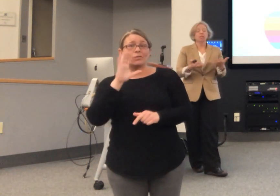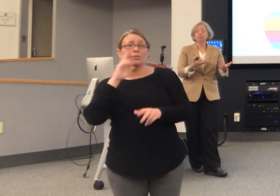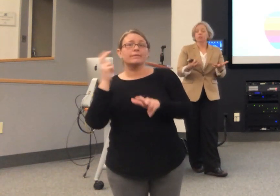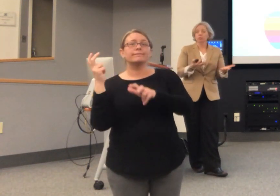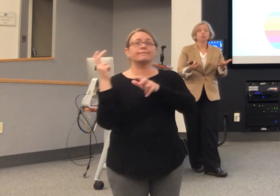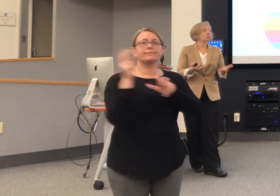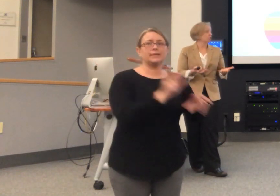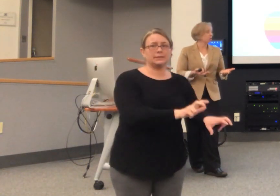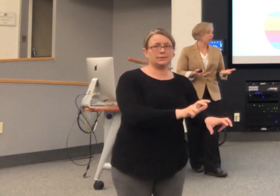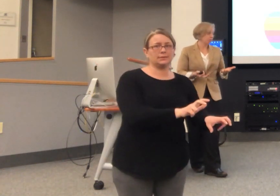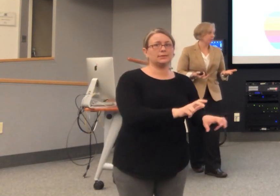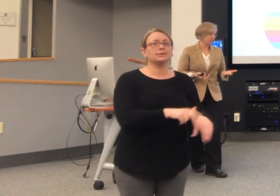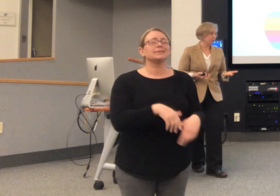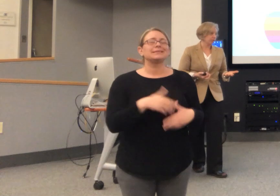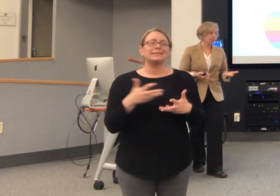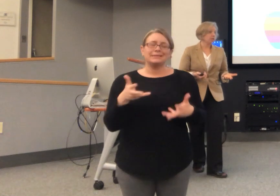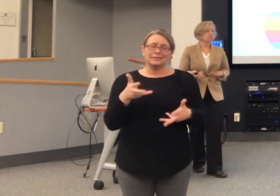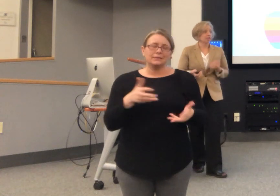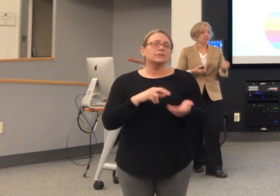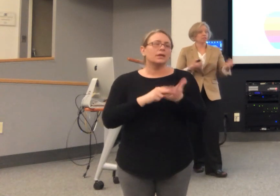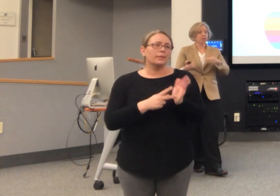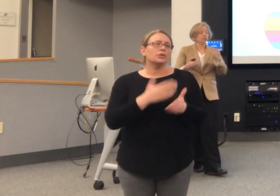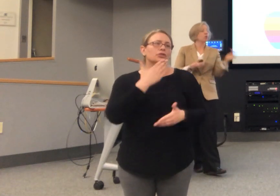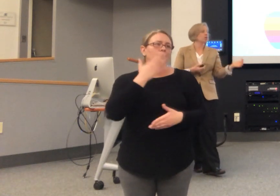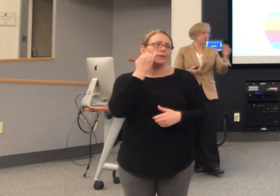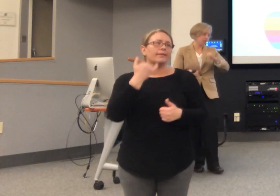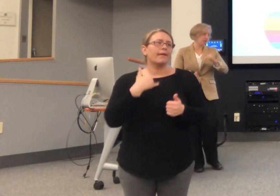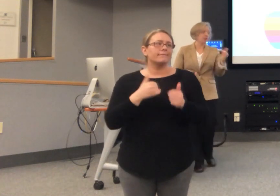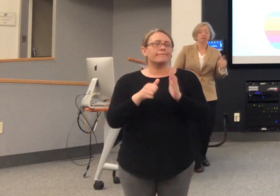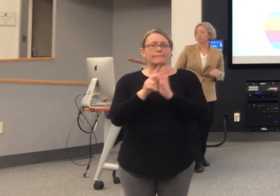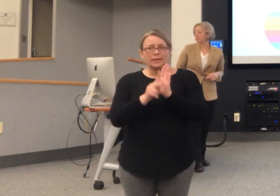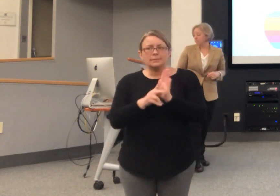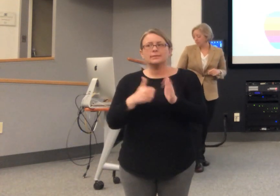approach the ownership a little differently, 'cause that is kind of crossing that line.